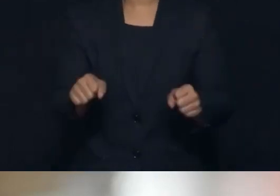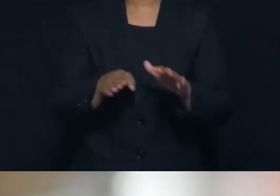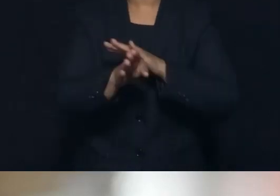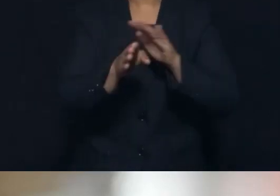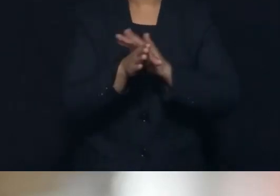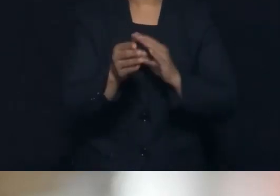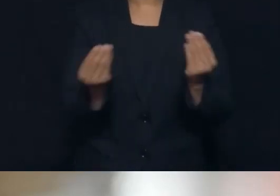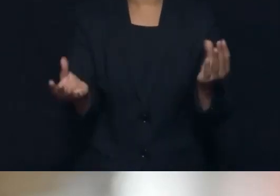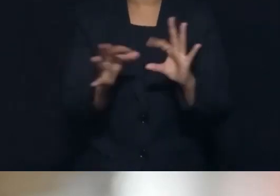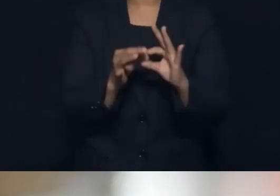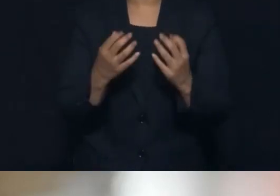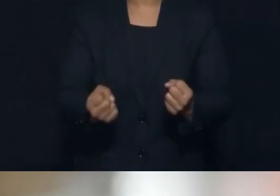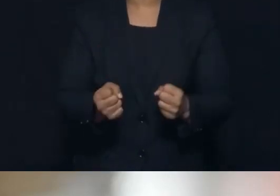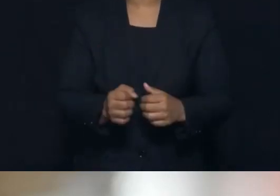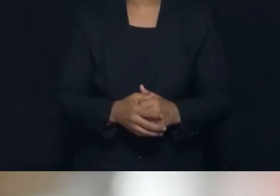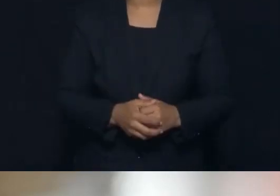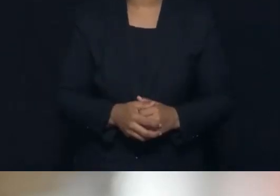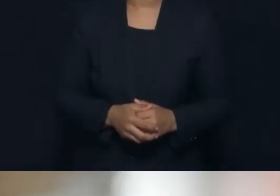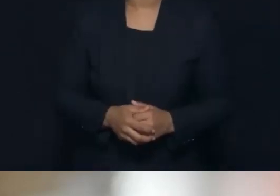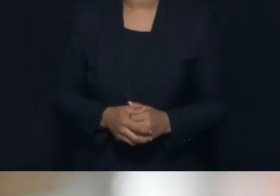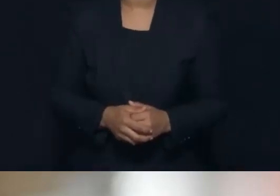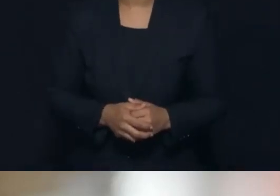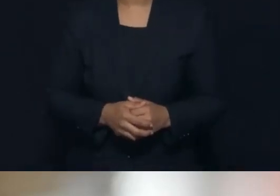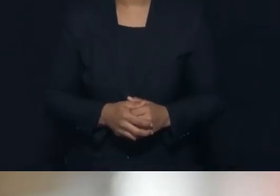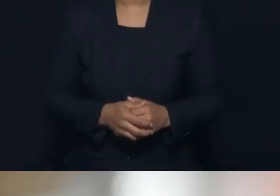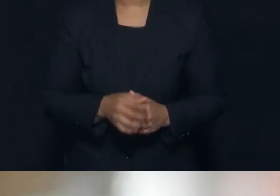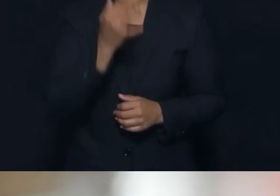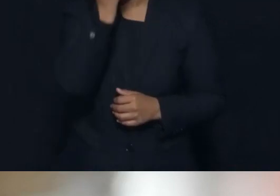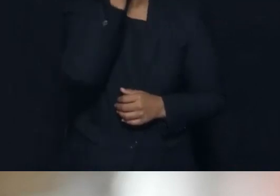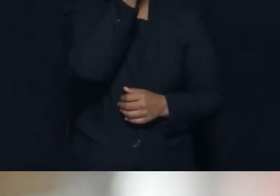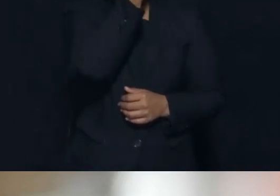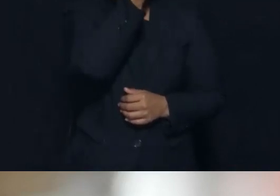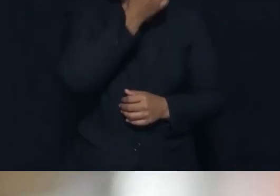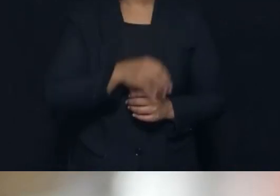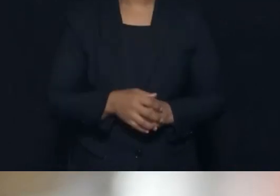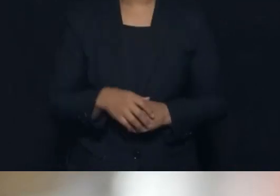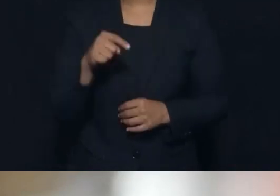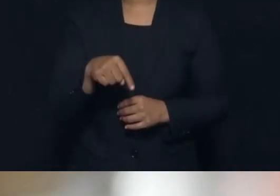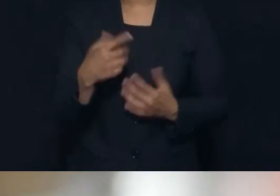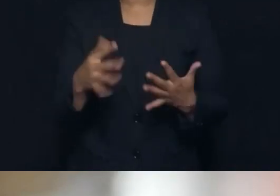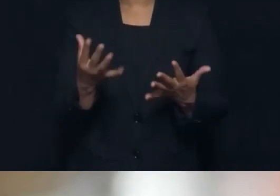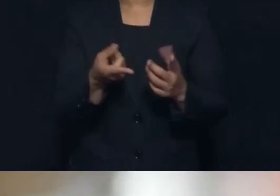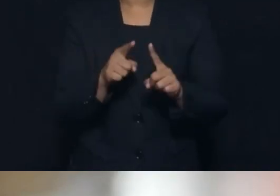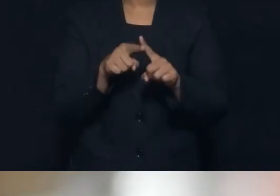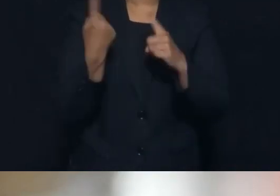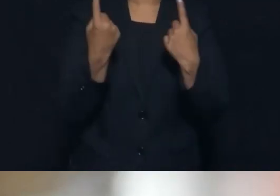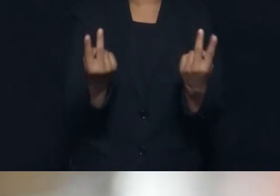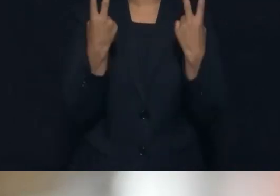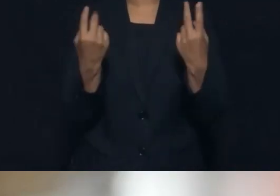We are in the area of ICT of retrofitting the digital world. Something we have tried many years ago to put on the table.